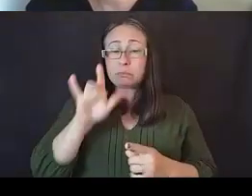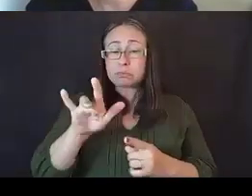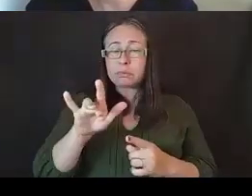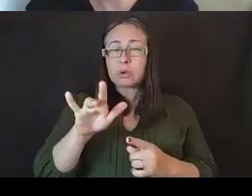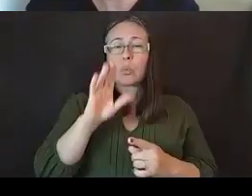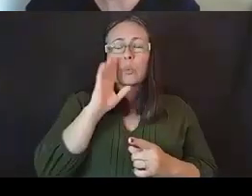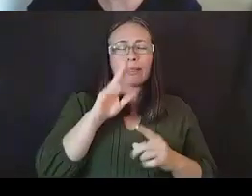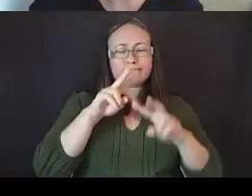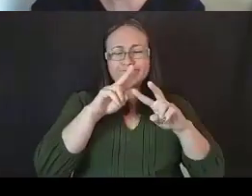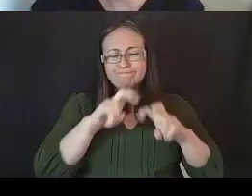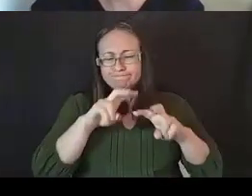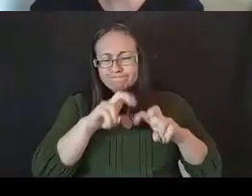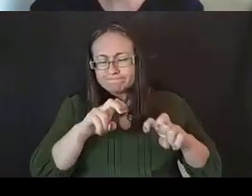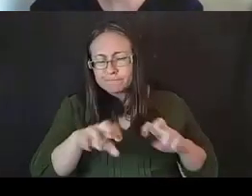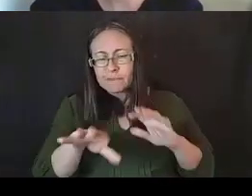and find the best matches in RePORTER.